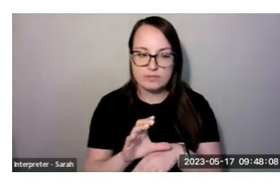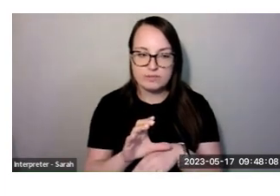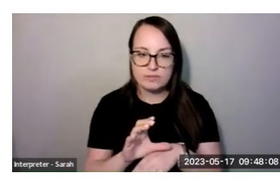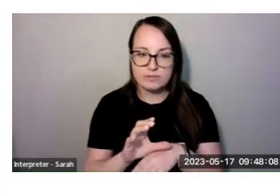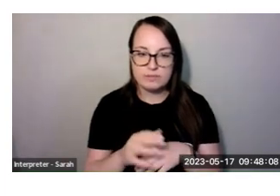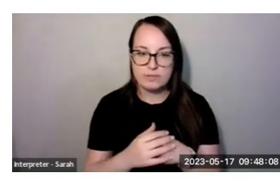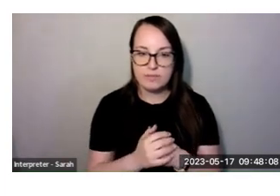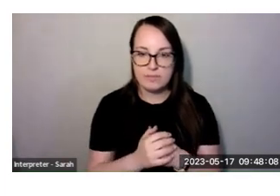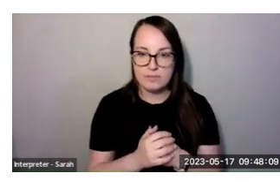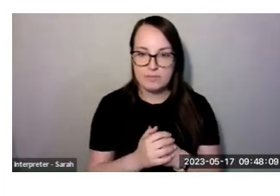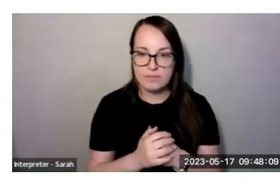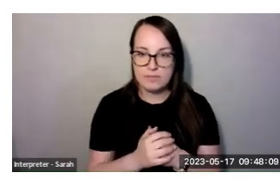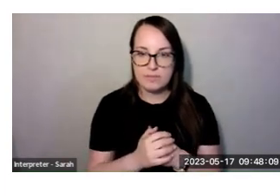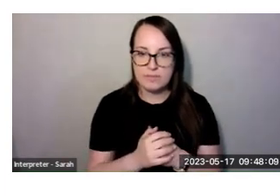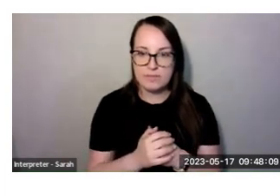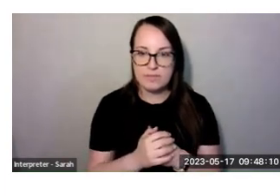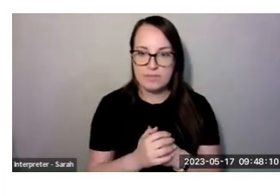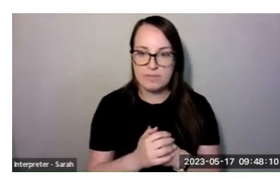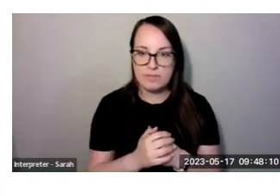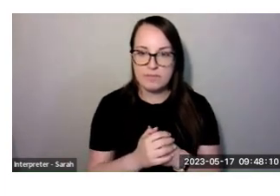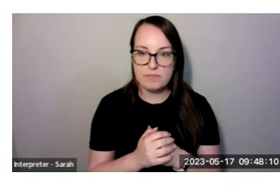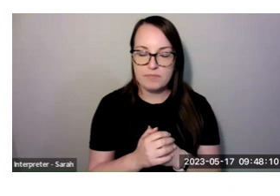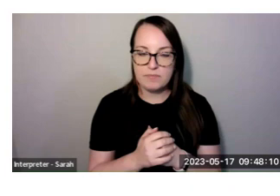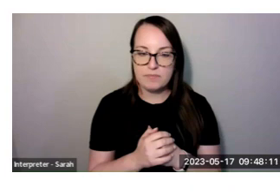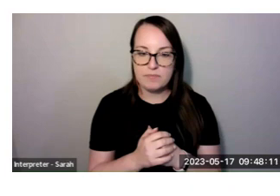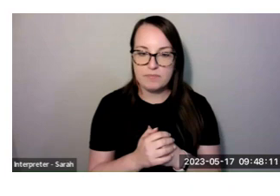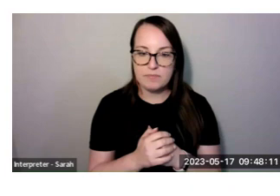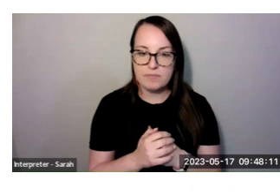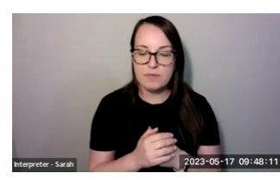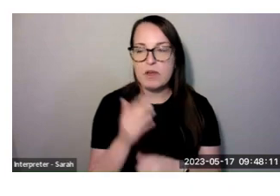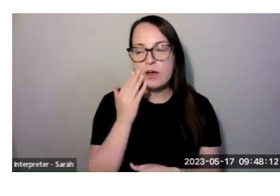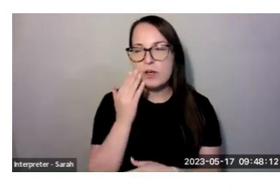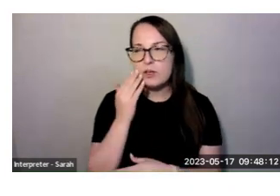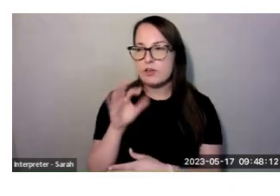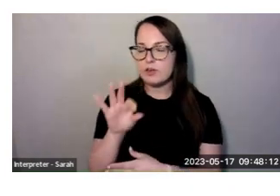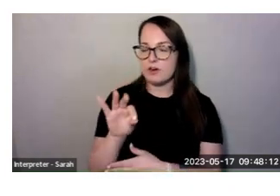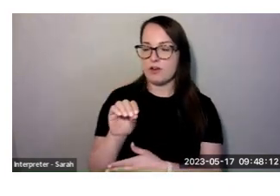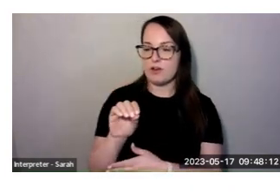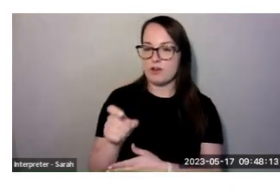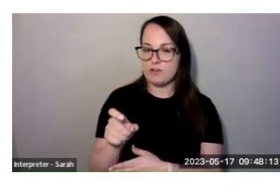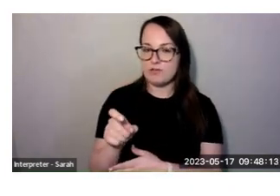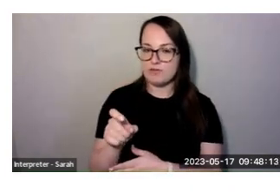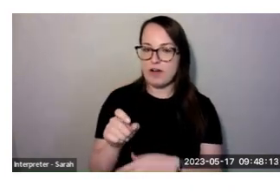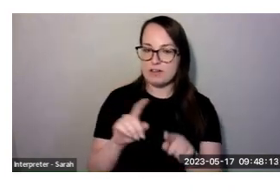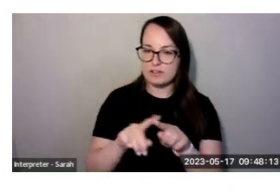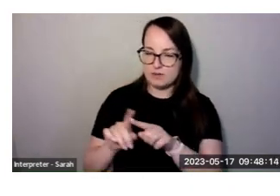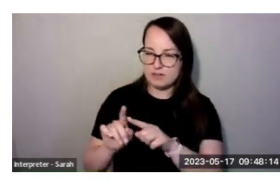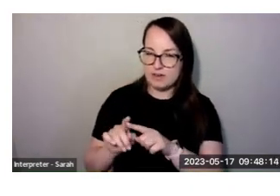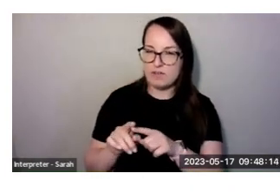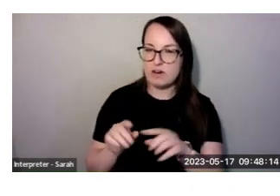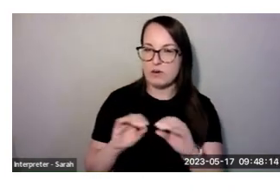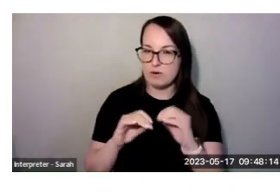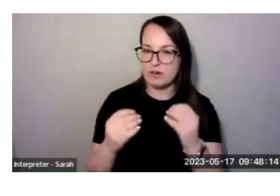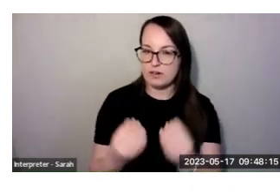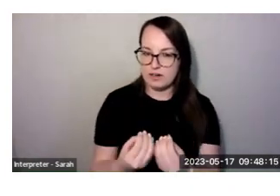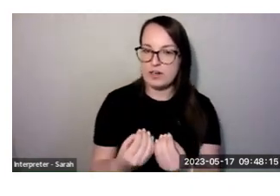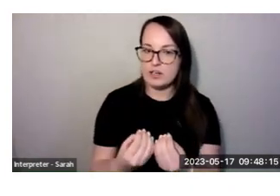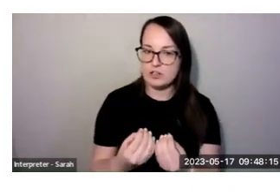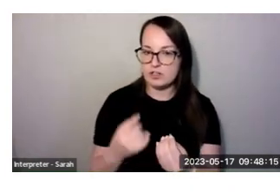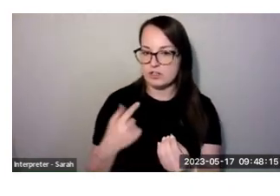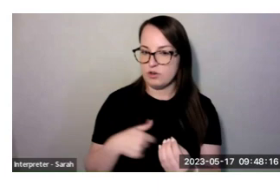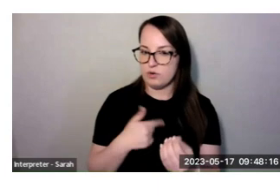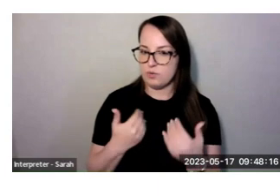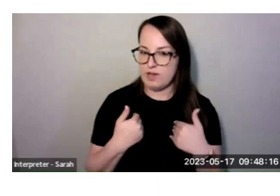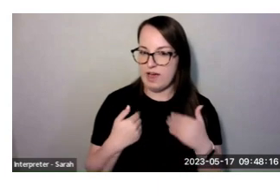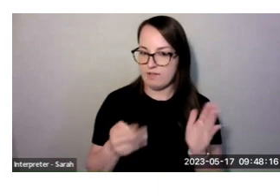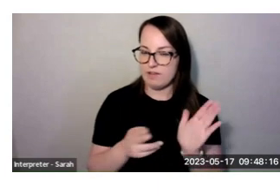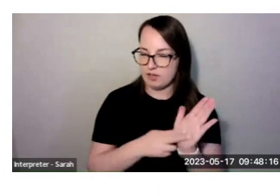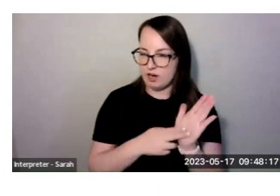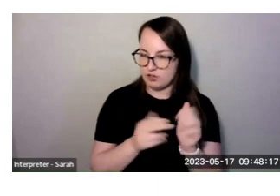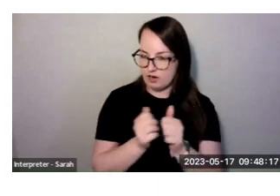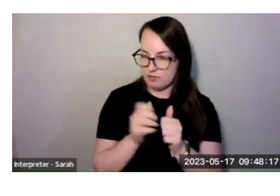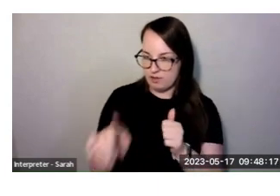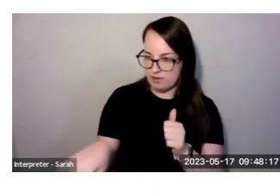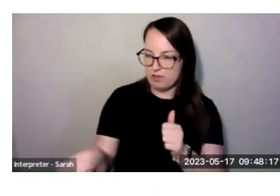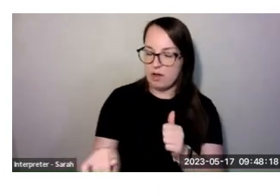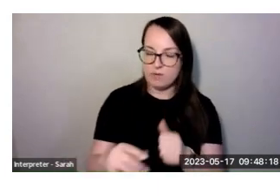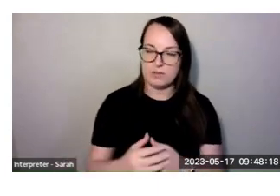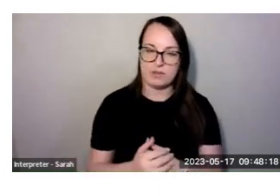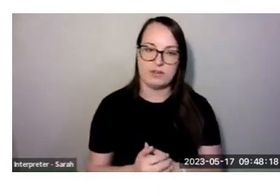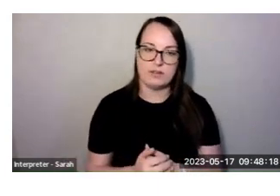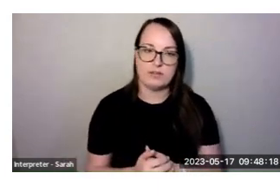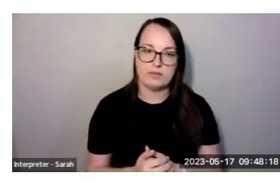University, a church -- we get many of